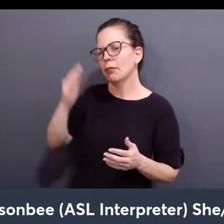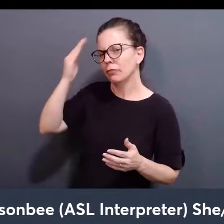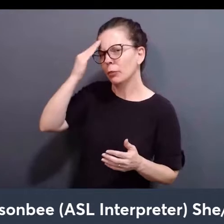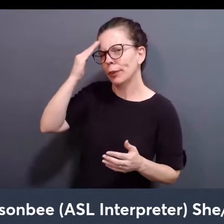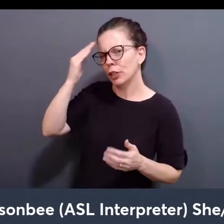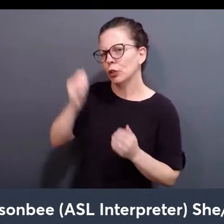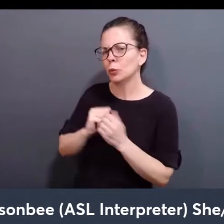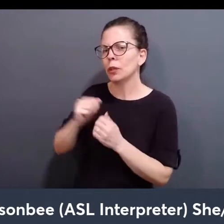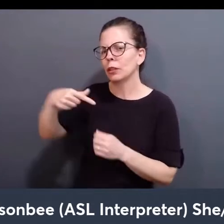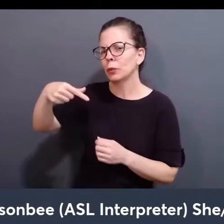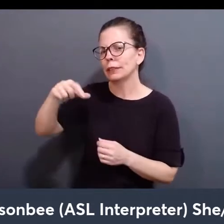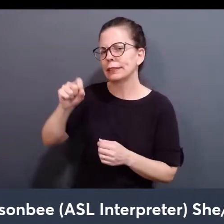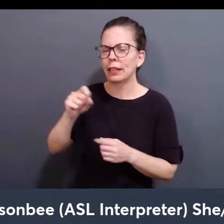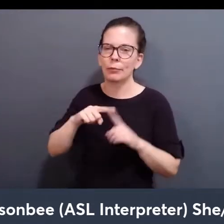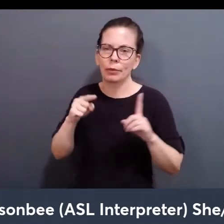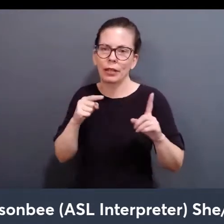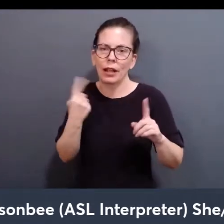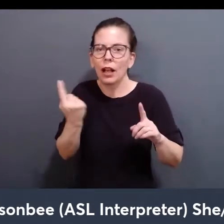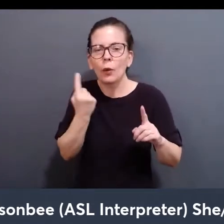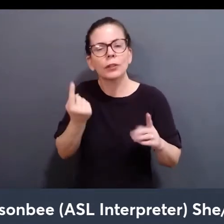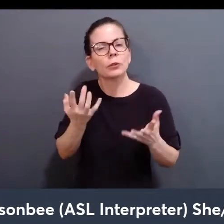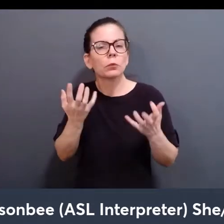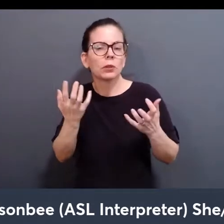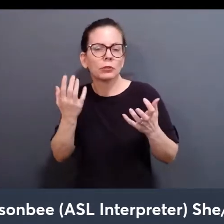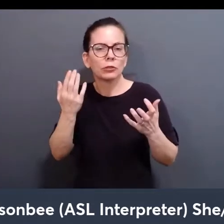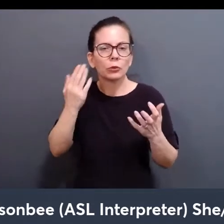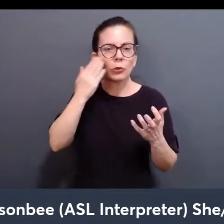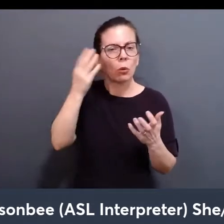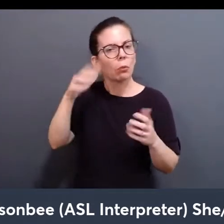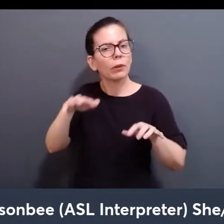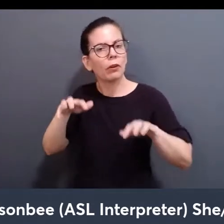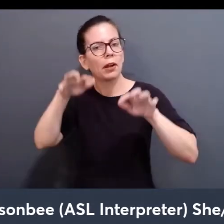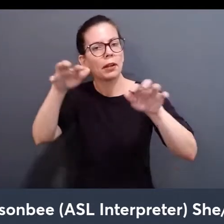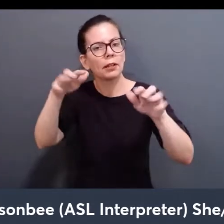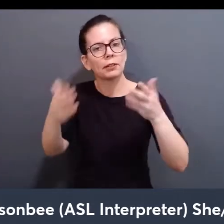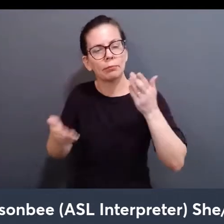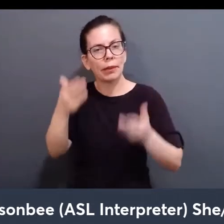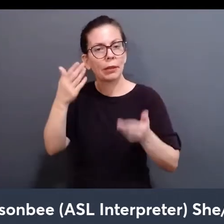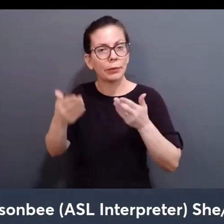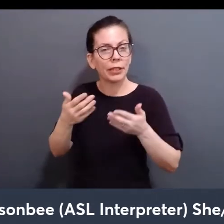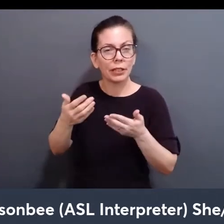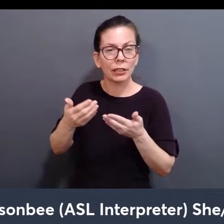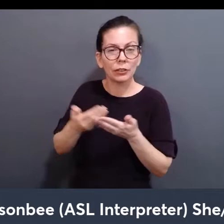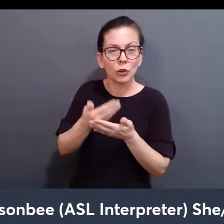but I always like to consider the audience in case anybody's tuning in, never heard of it.